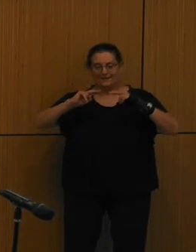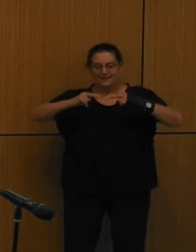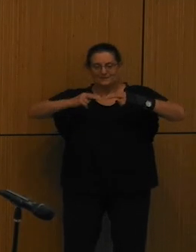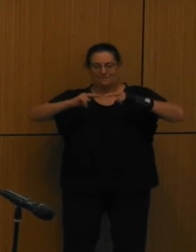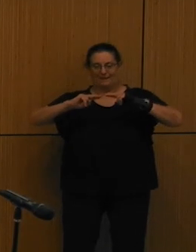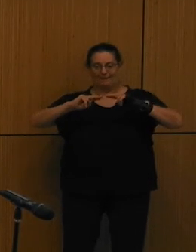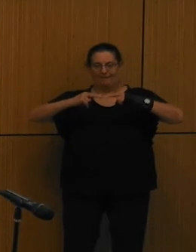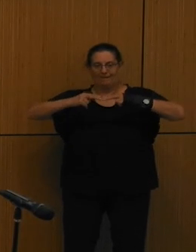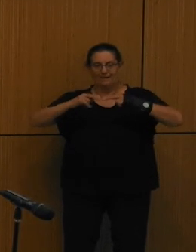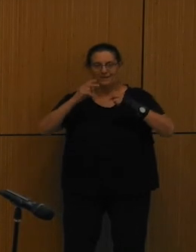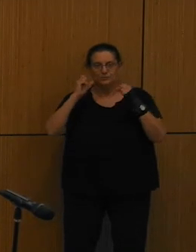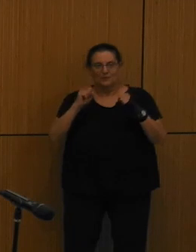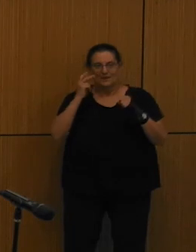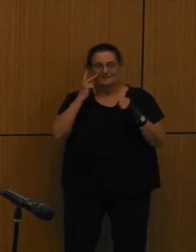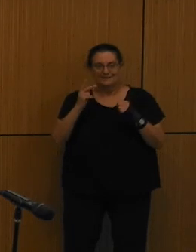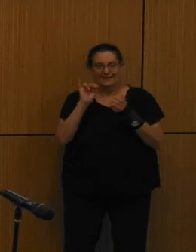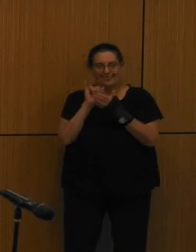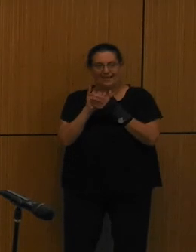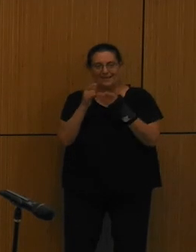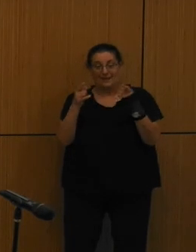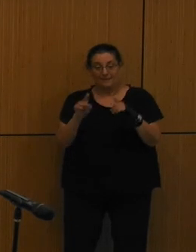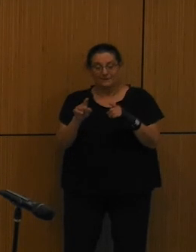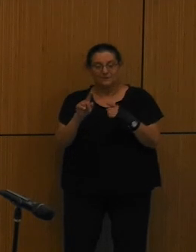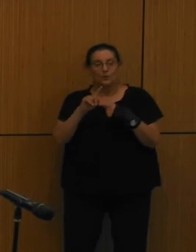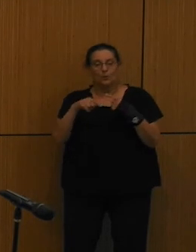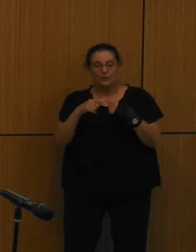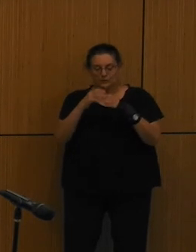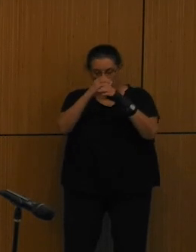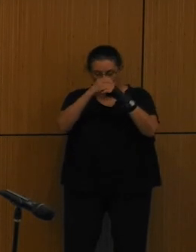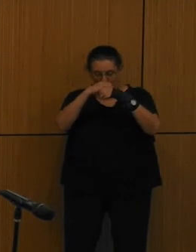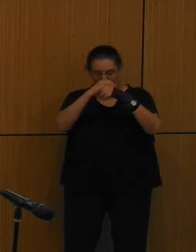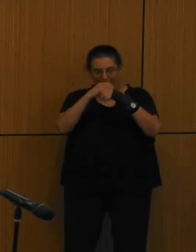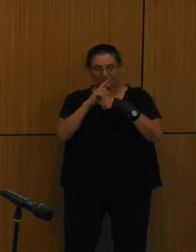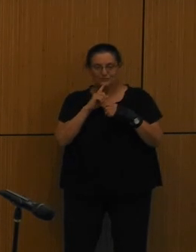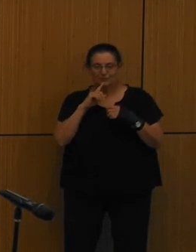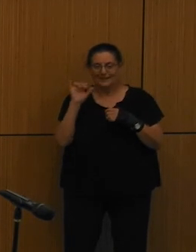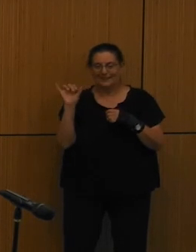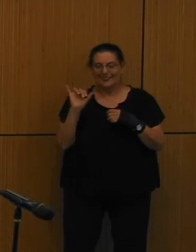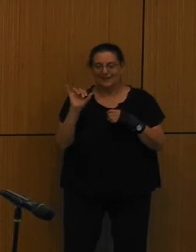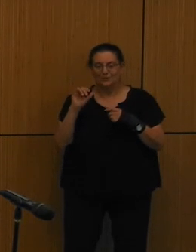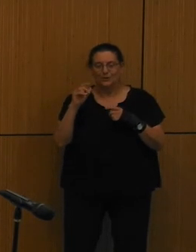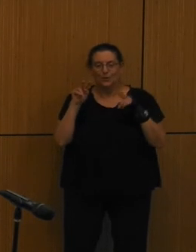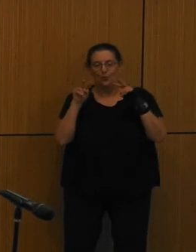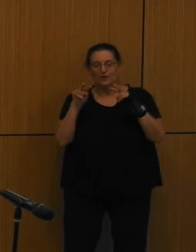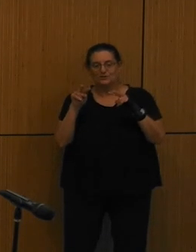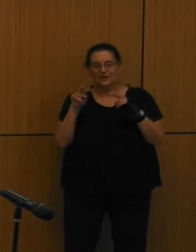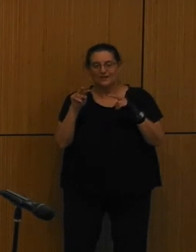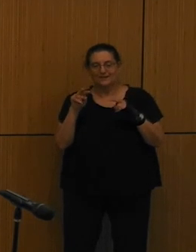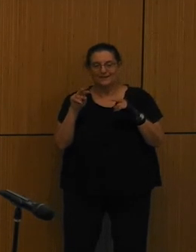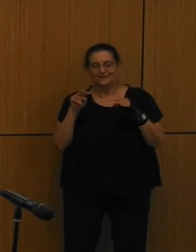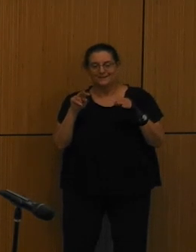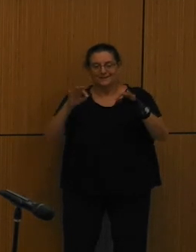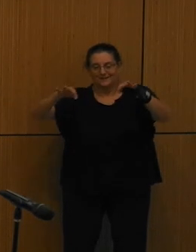on the rotating stage while you're looking through the microscope. It's a bit like watching a load of tie dye shirts spin in the dryer.